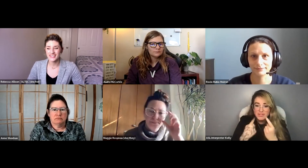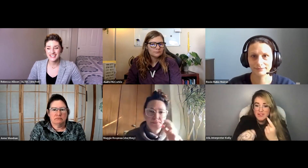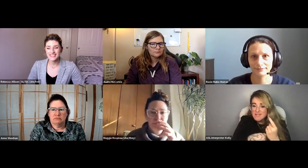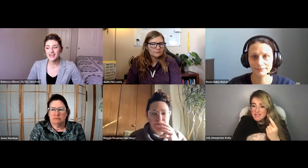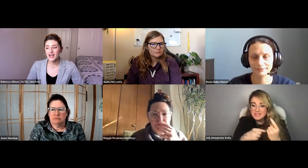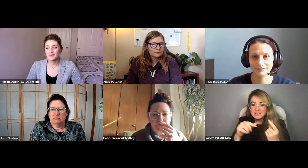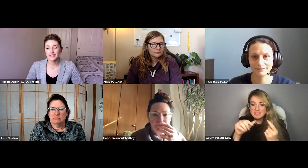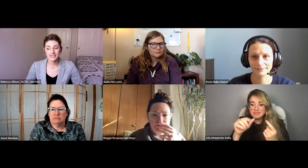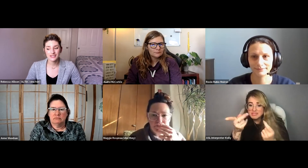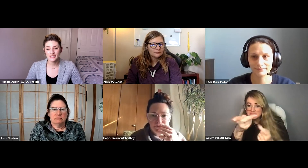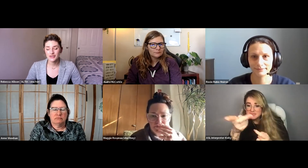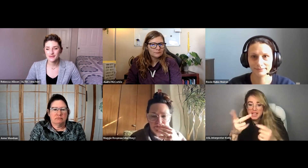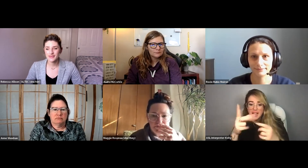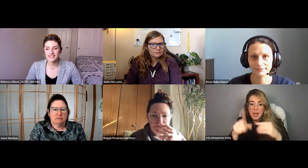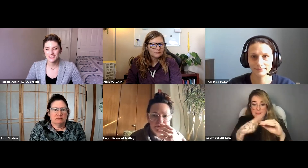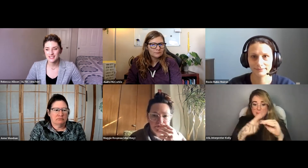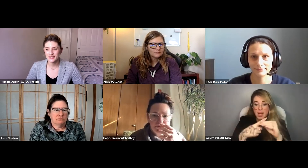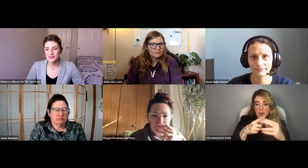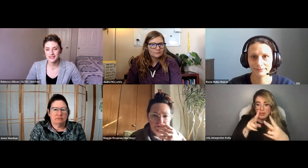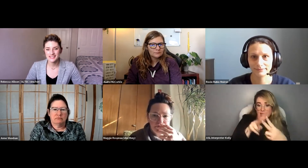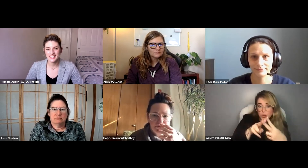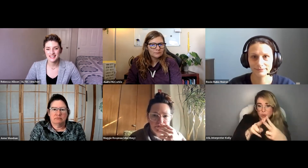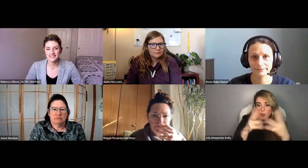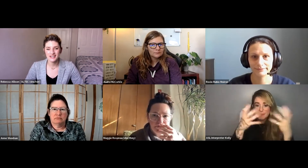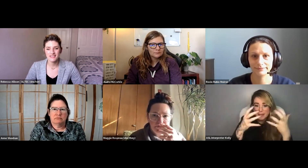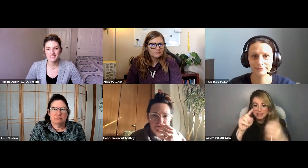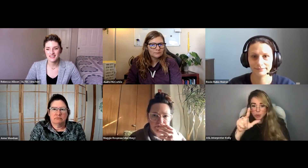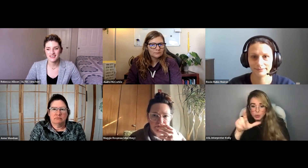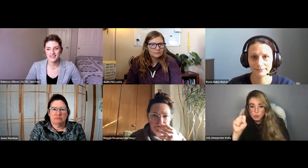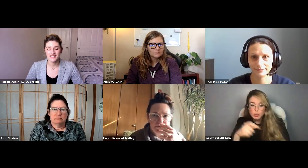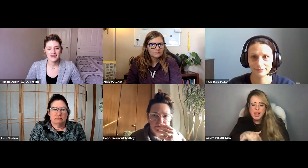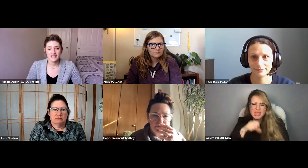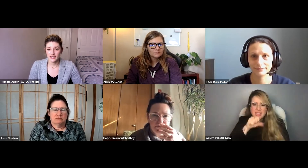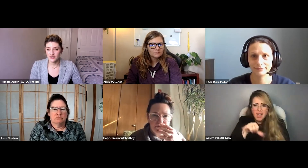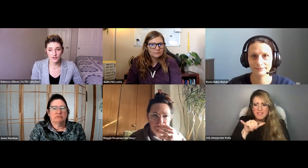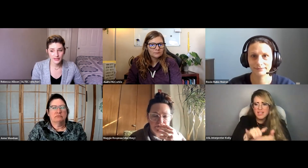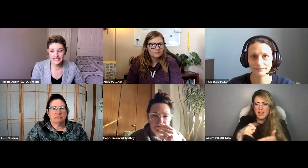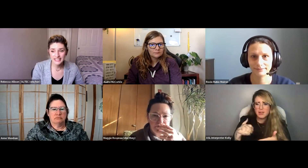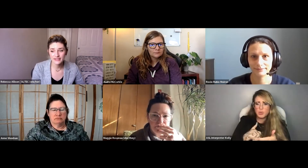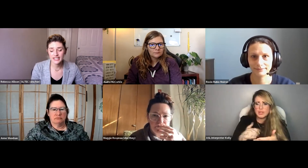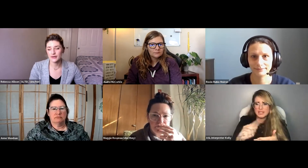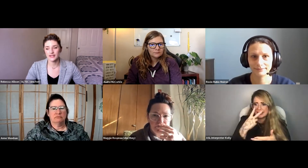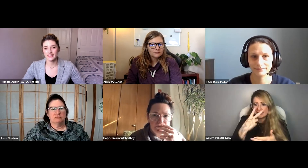Rocío about these two amazing tools. I love that there are they're either completely free or there